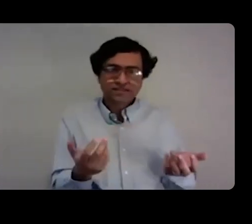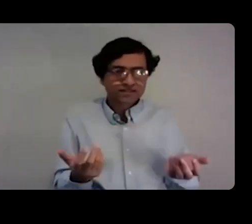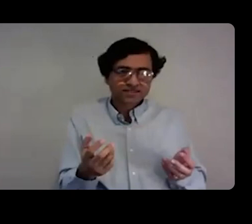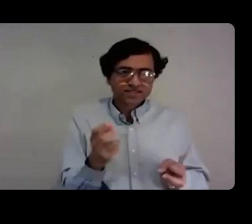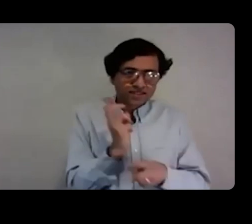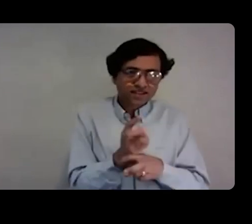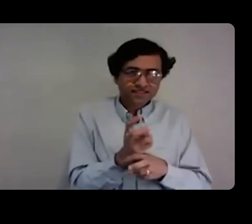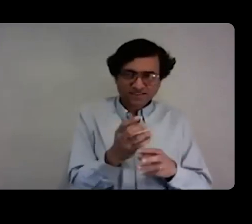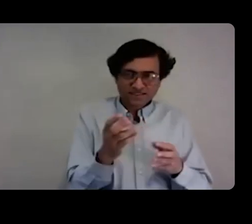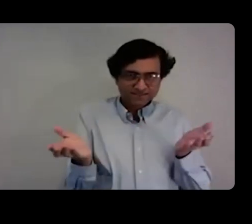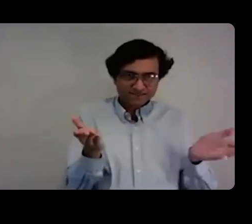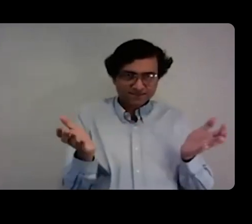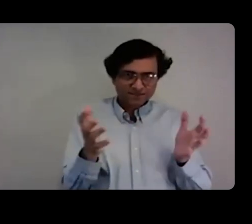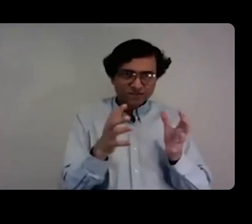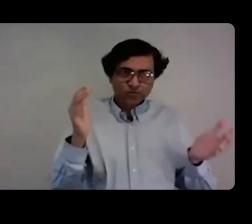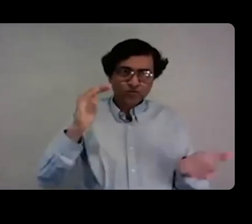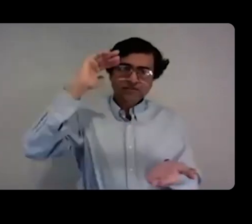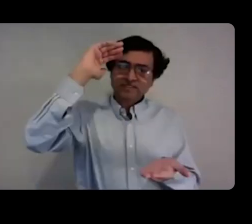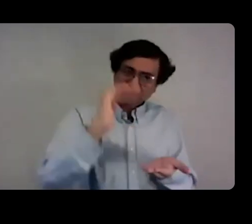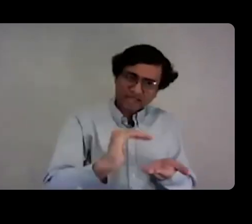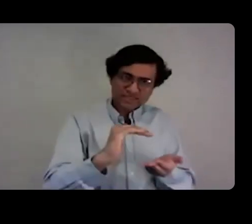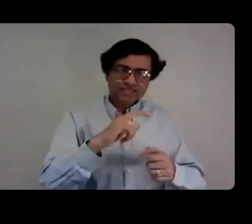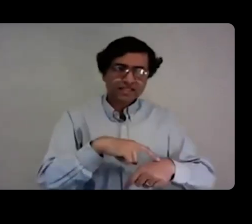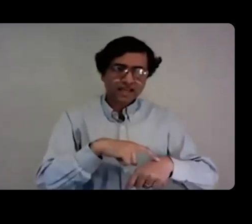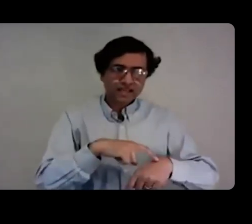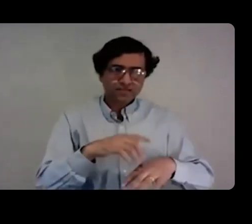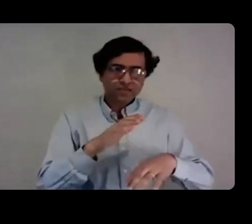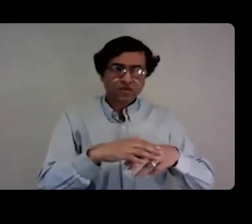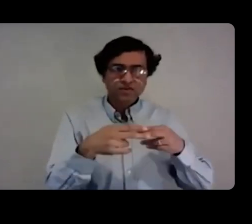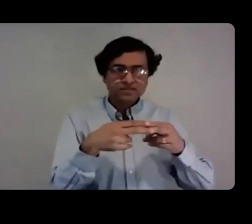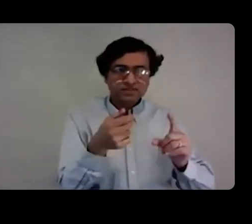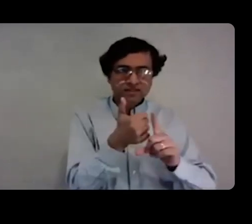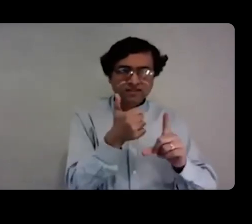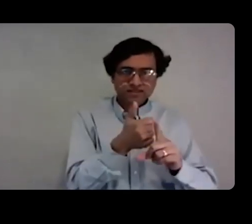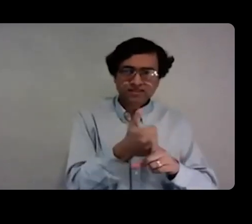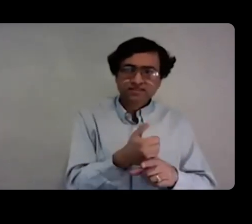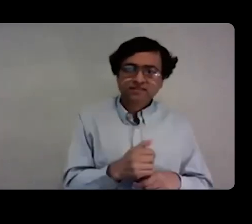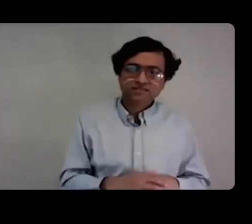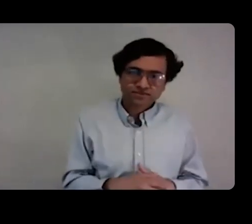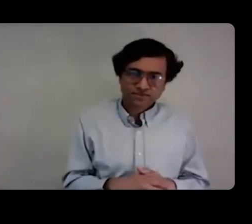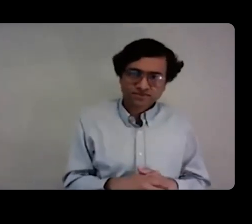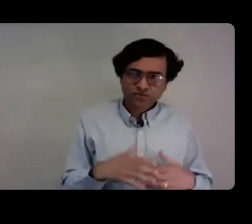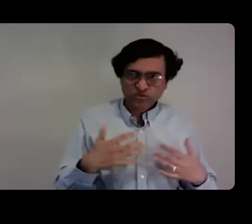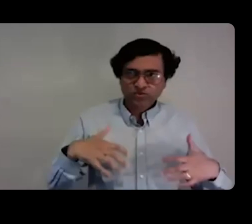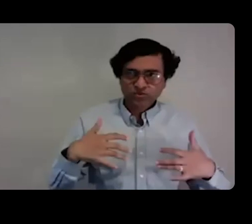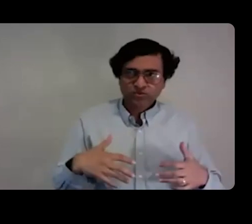content and not having the experience with the ability to digest it in class and make applications.